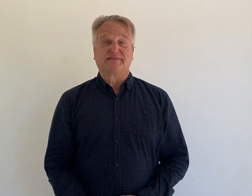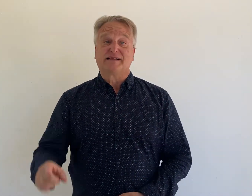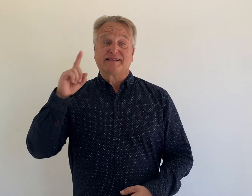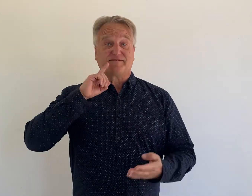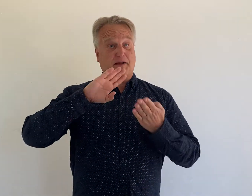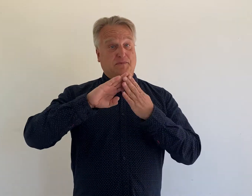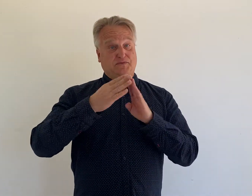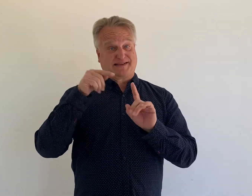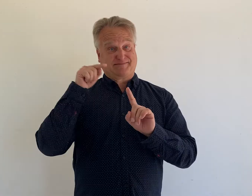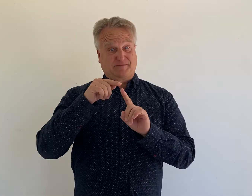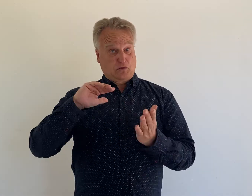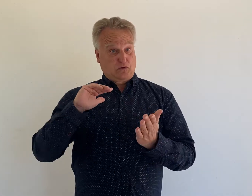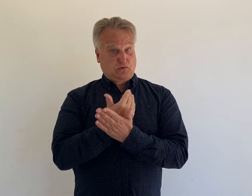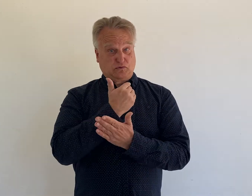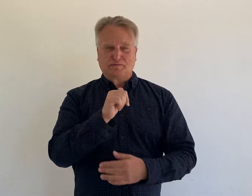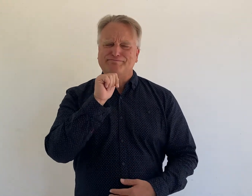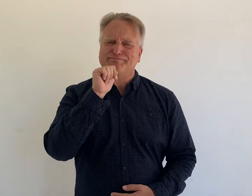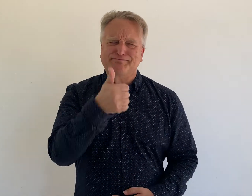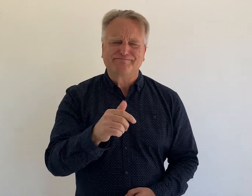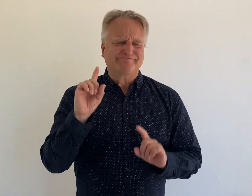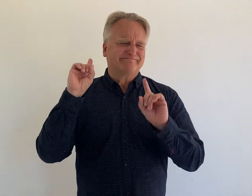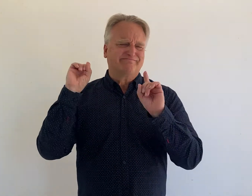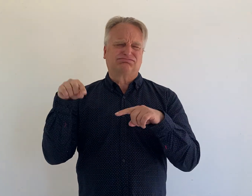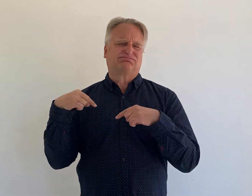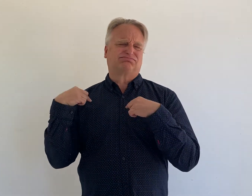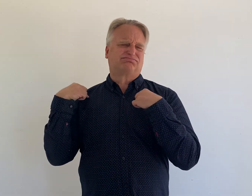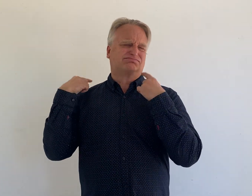The Deaf community is not a recent phenomenon.